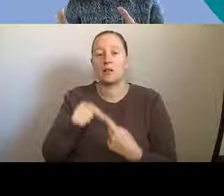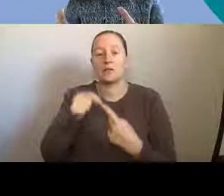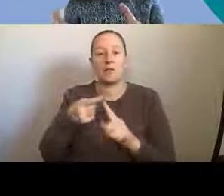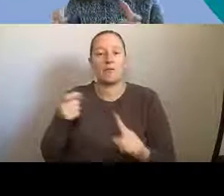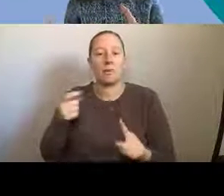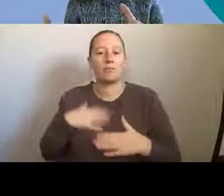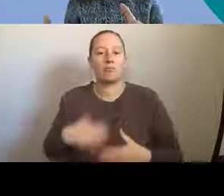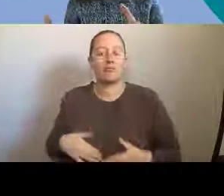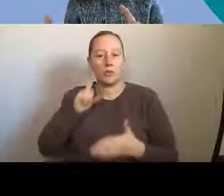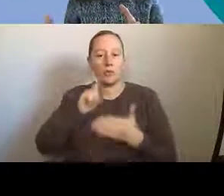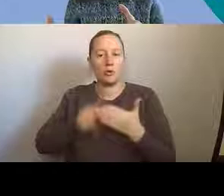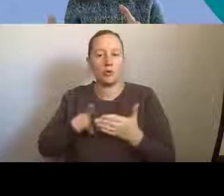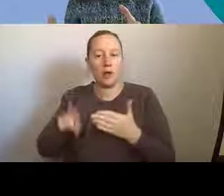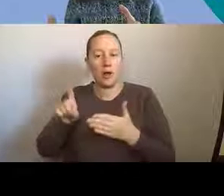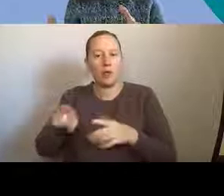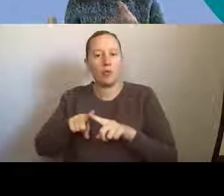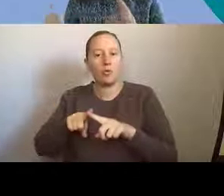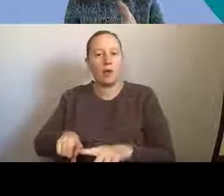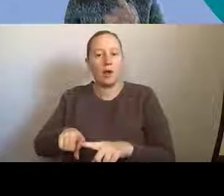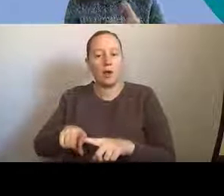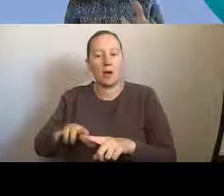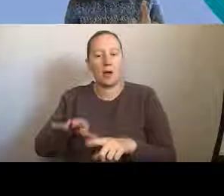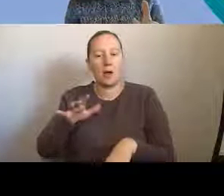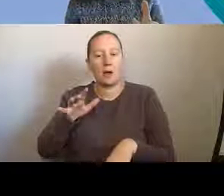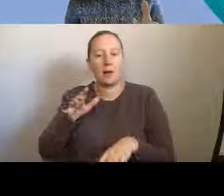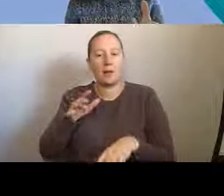on the designated independent IRB somewhere.